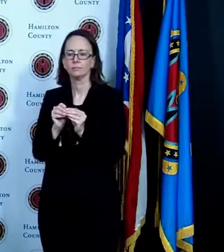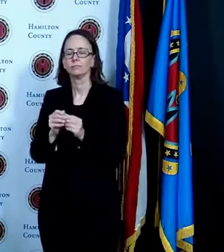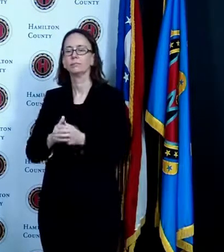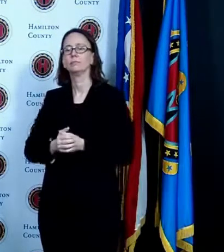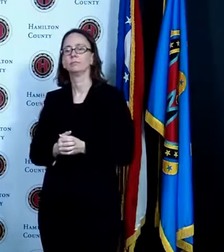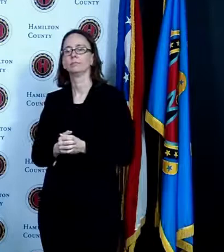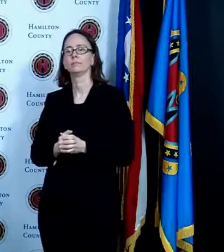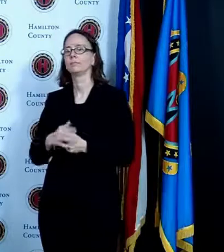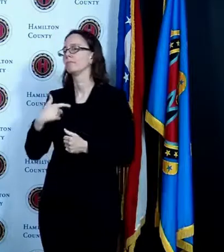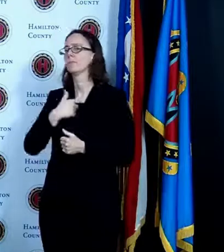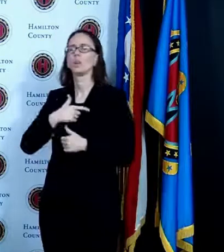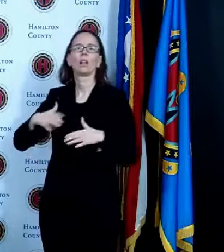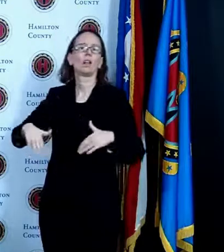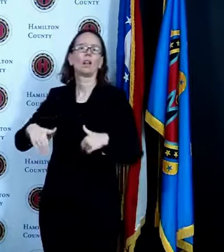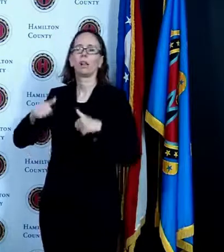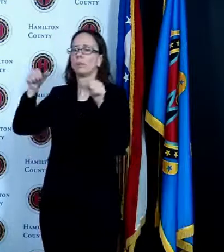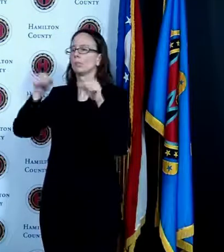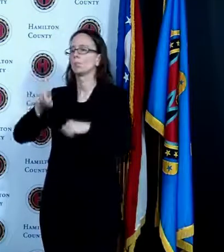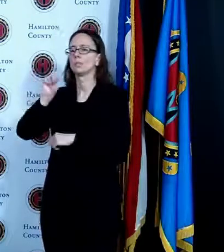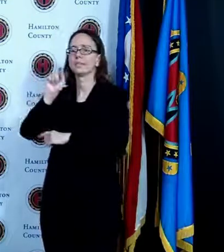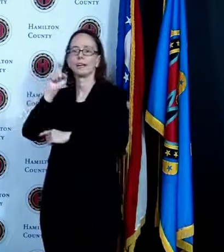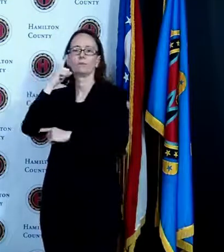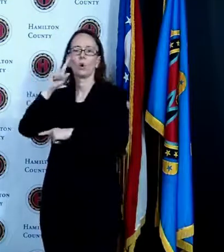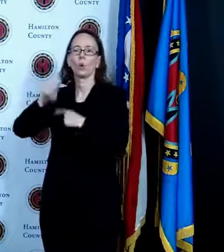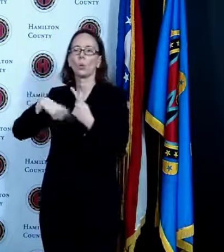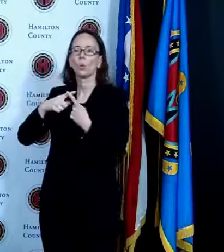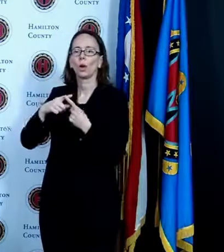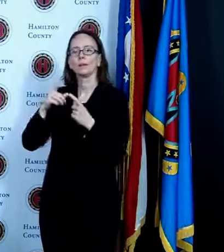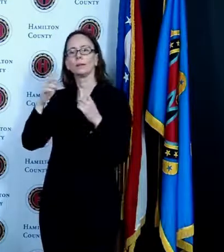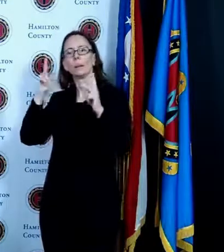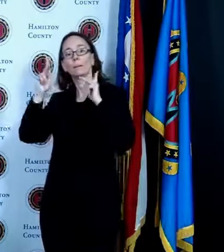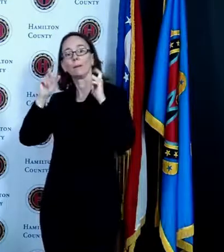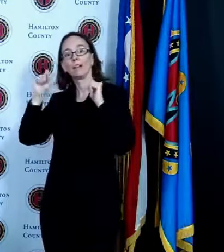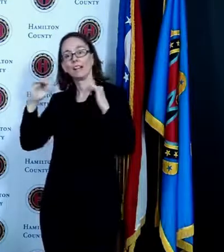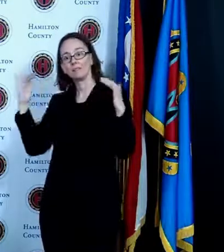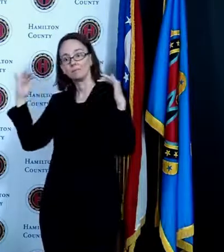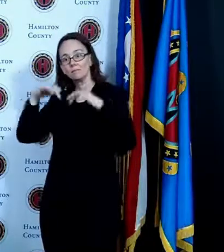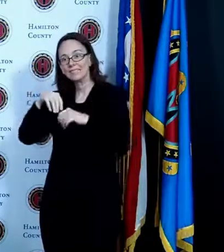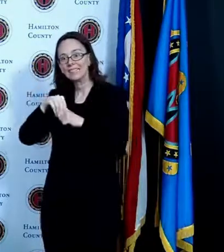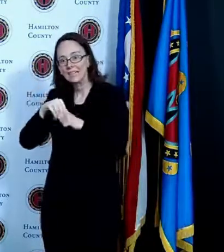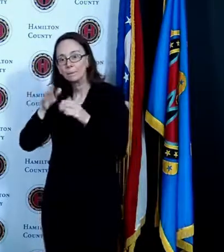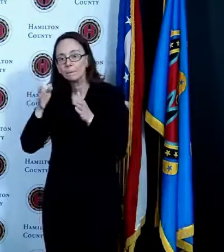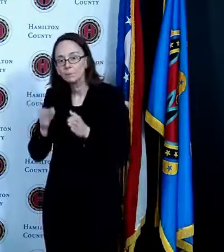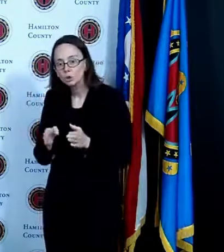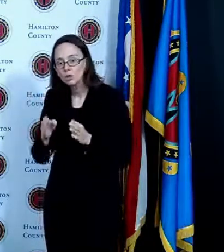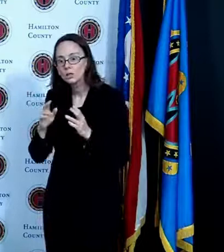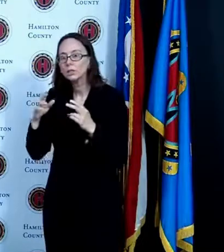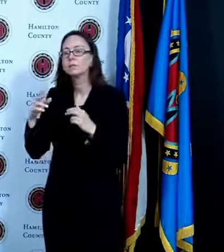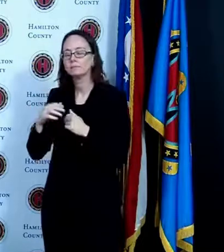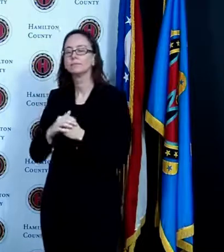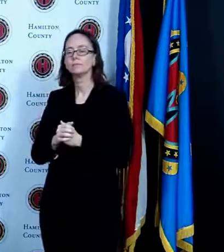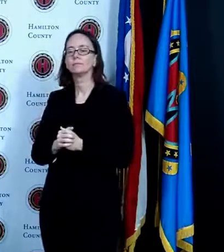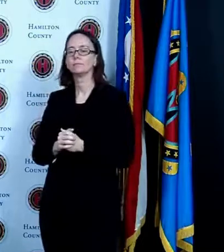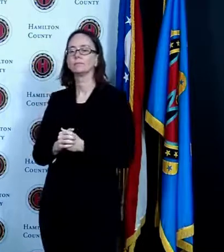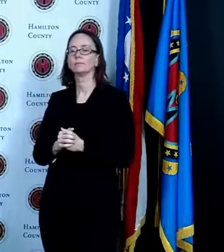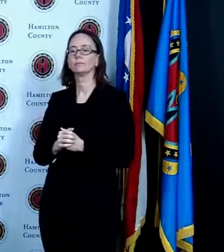our meetings but we're not quite there yet we have some good news we issued a statement yesterday related to the CARES